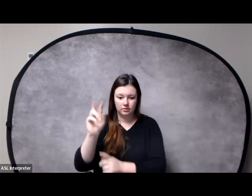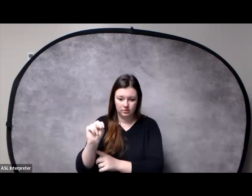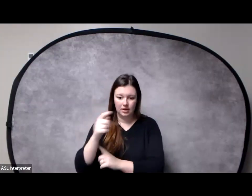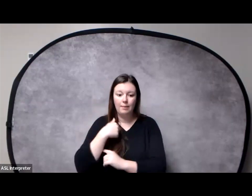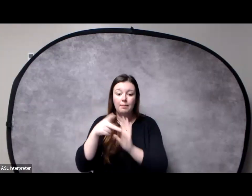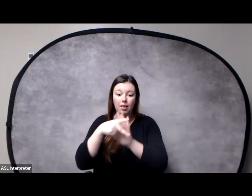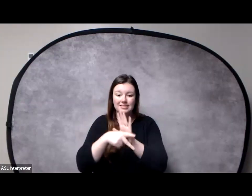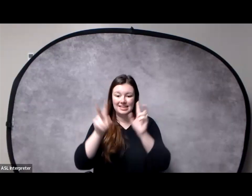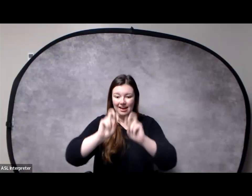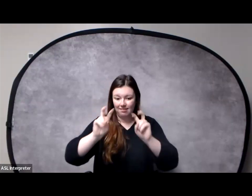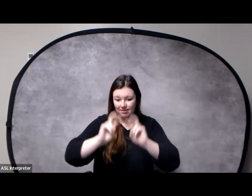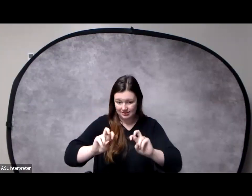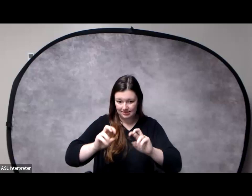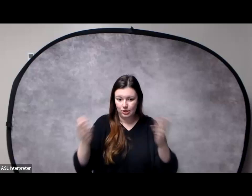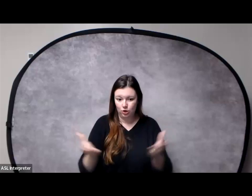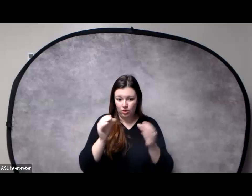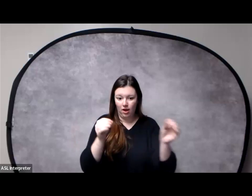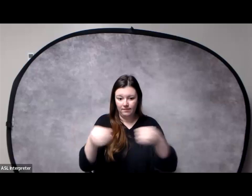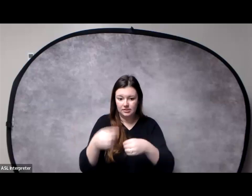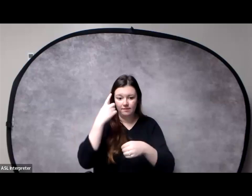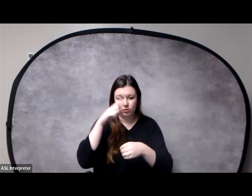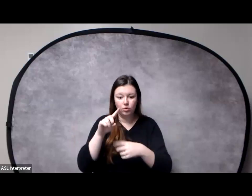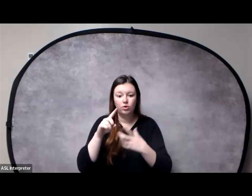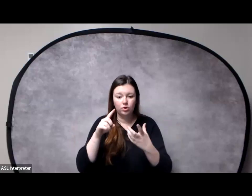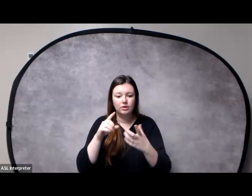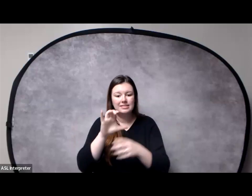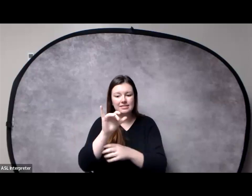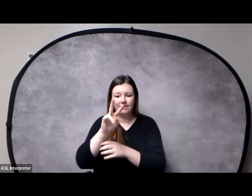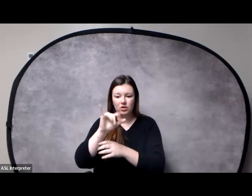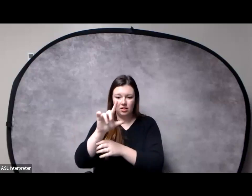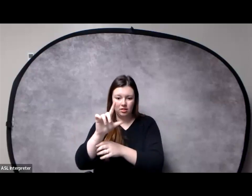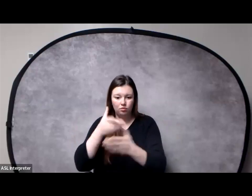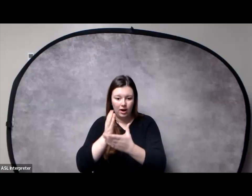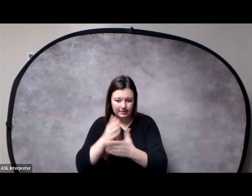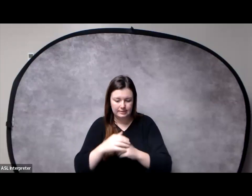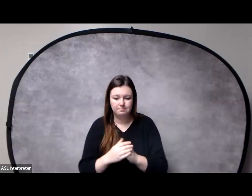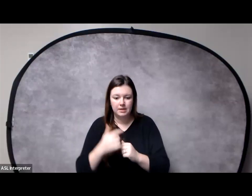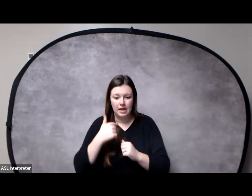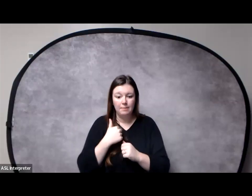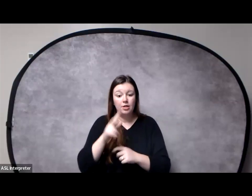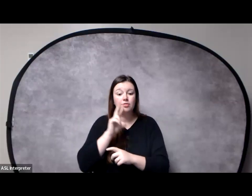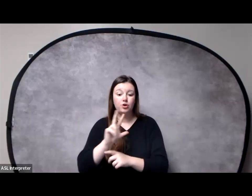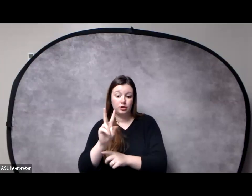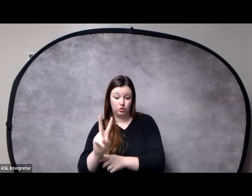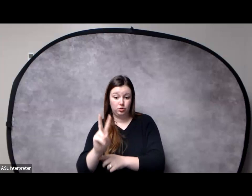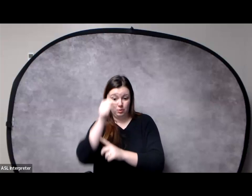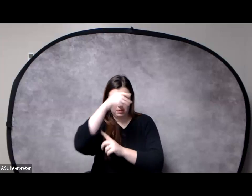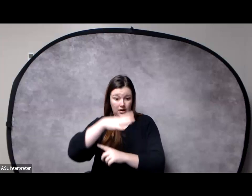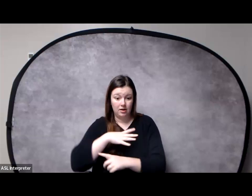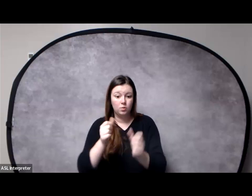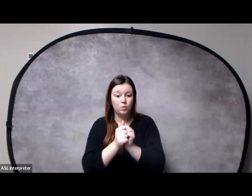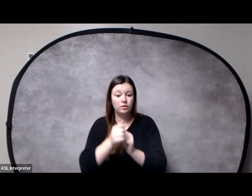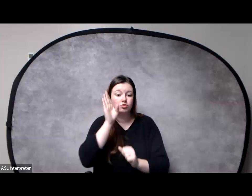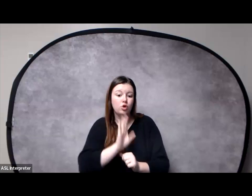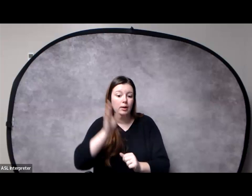I'm a 32-year-old male with dark brown hair, short beard, and I'm wearing a dark gray jacket